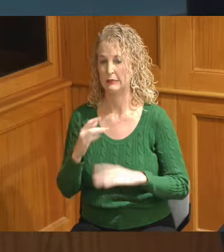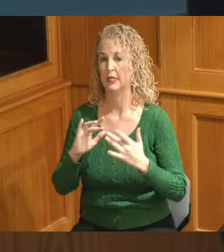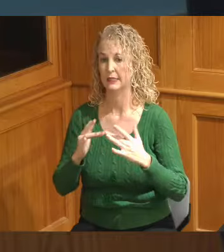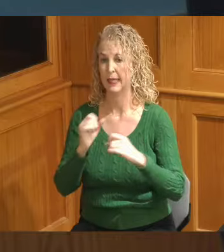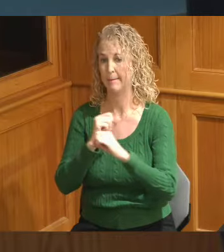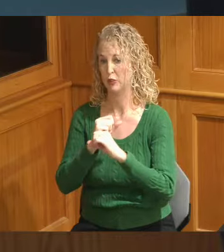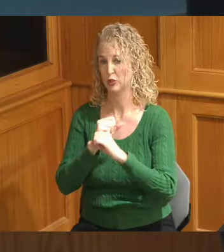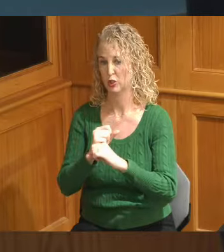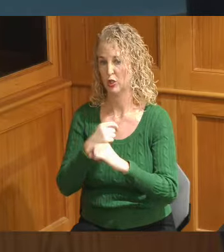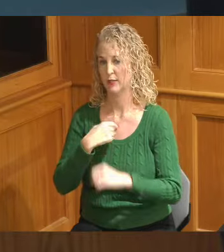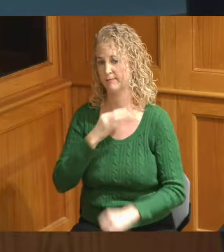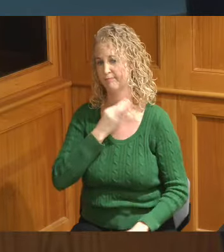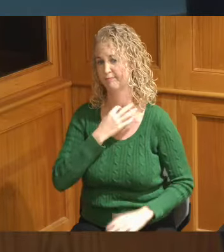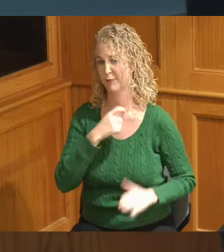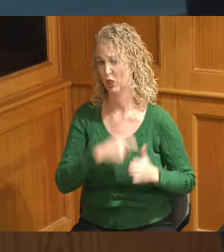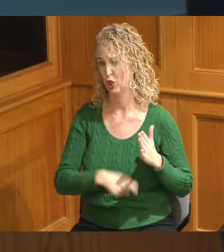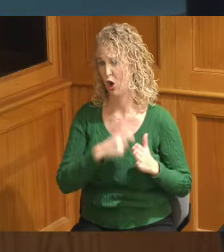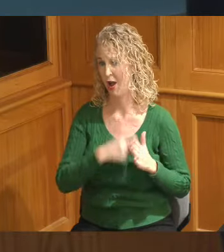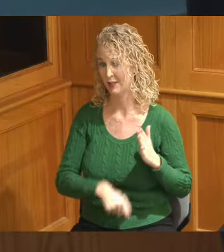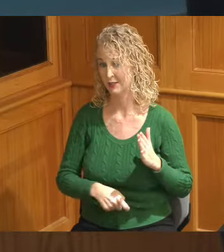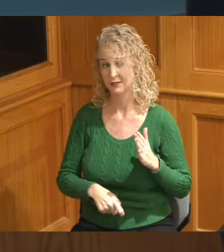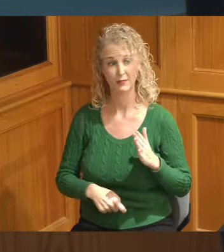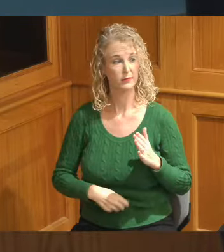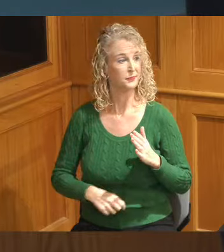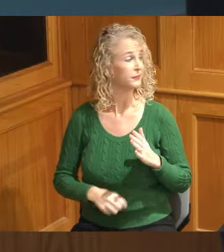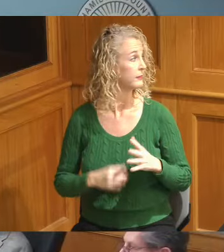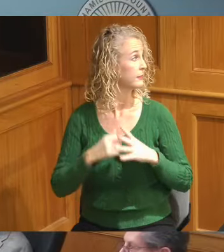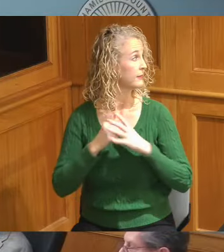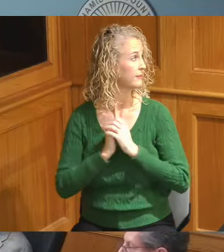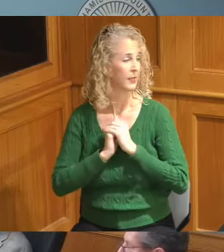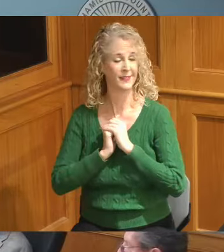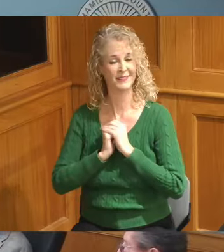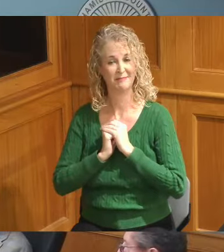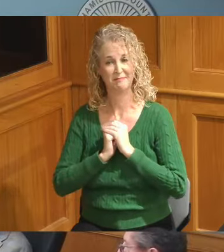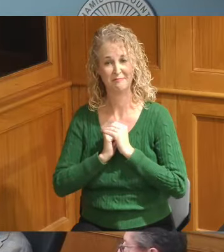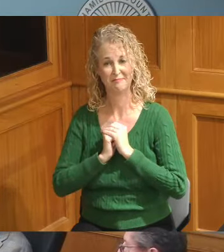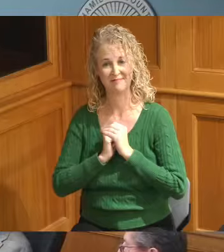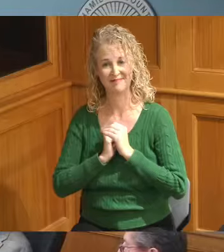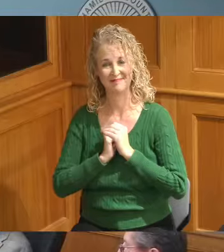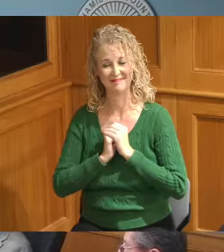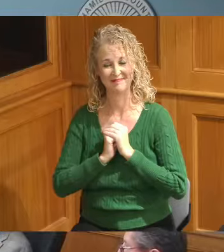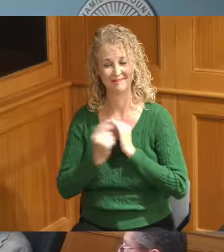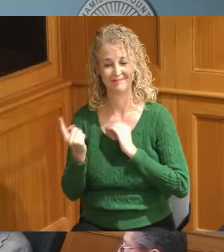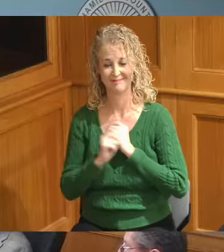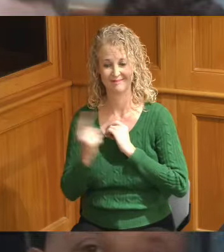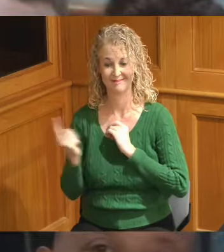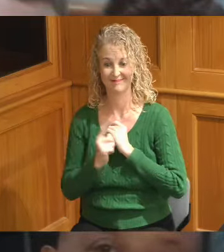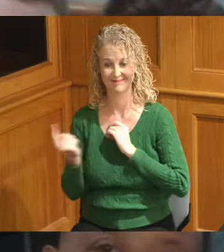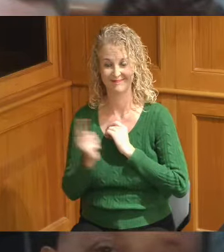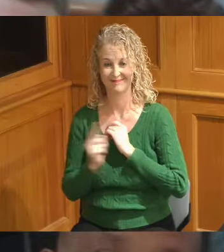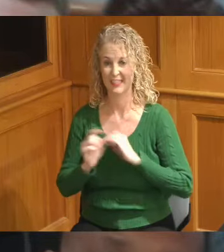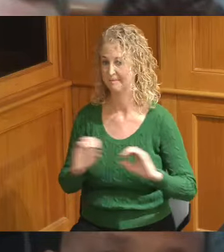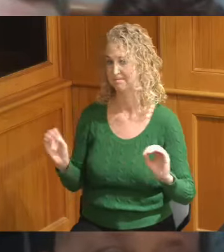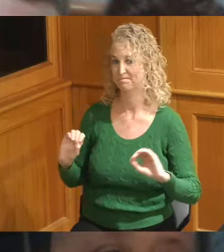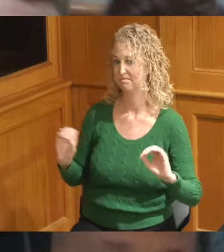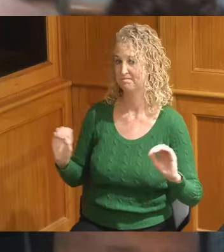is there a cost associated with this? There's nothing. Okay. Oh, very good. That's